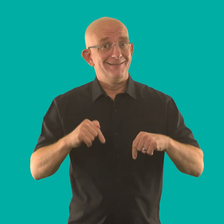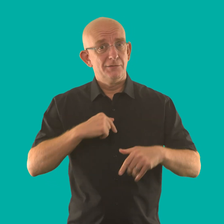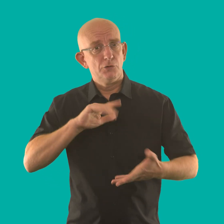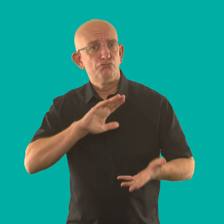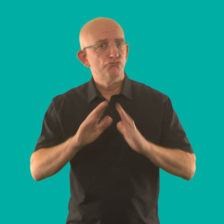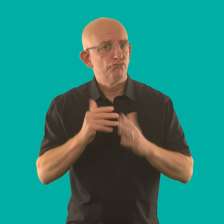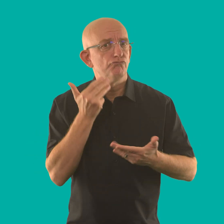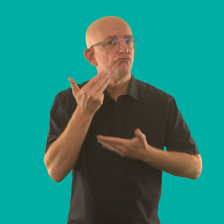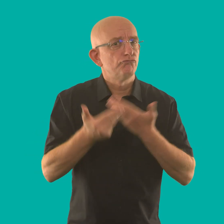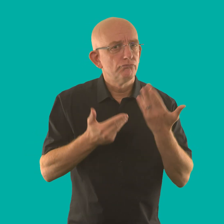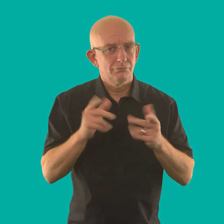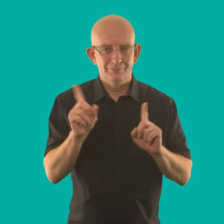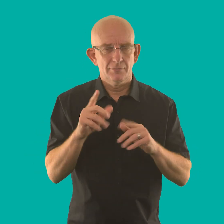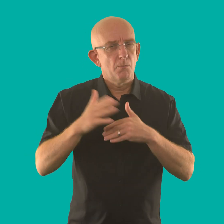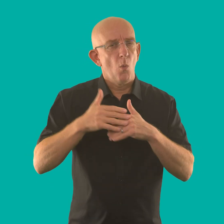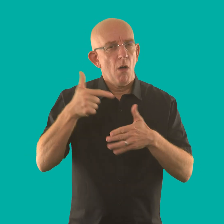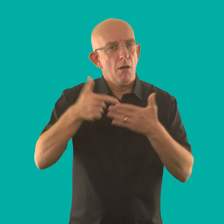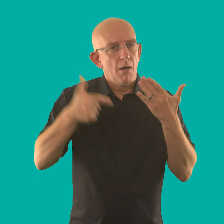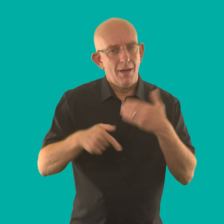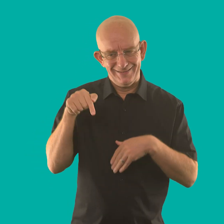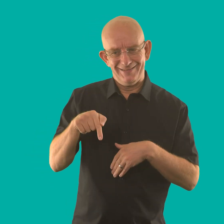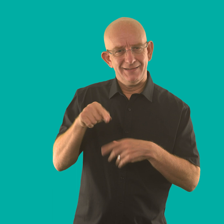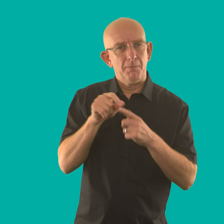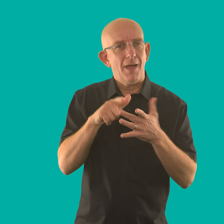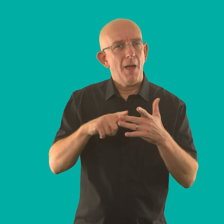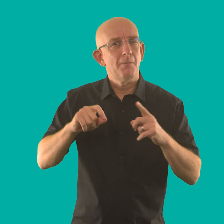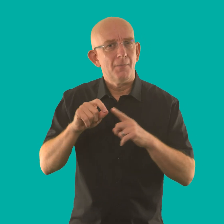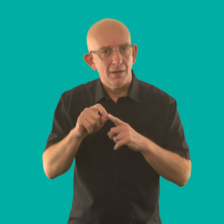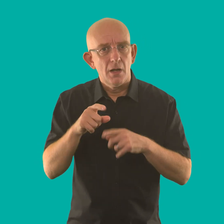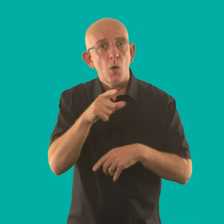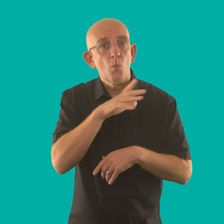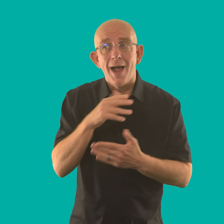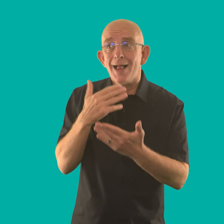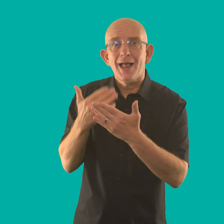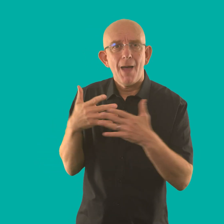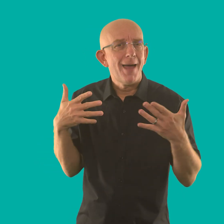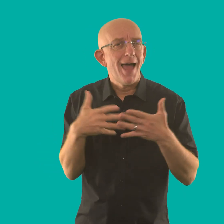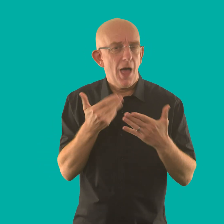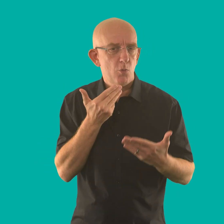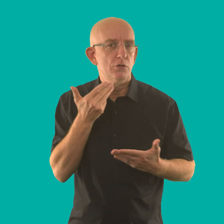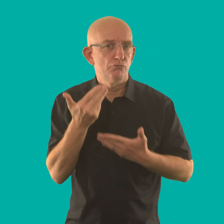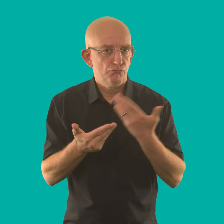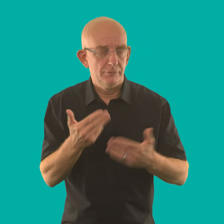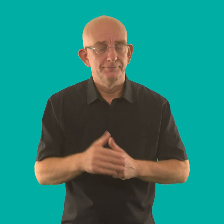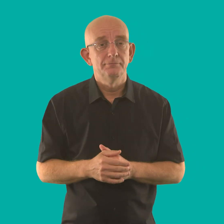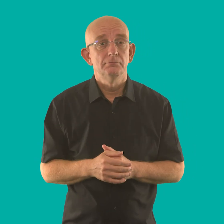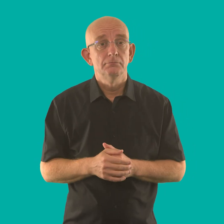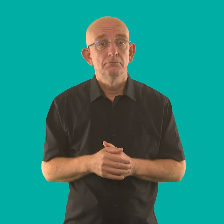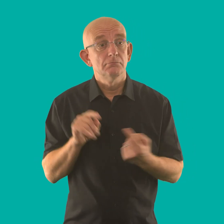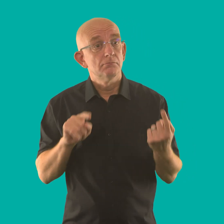This video will tell you more about the benefit, and how to claim it.